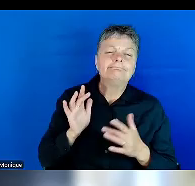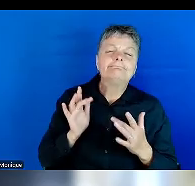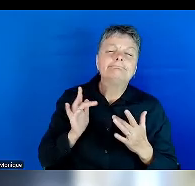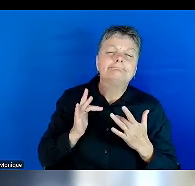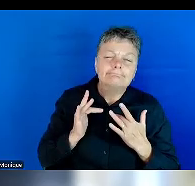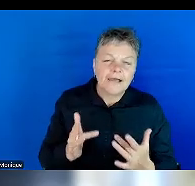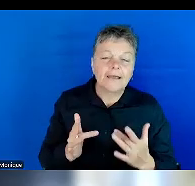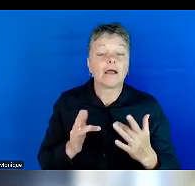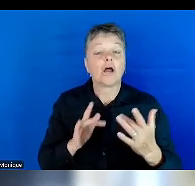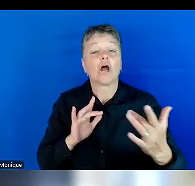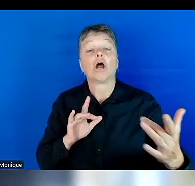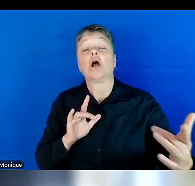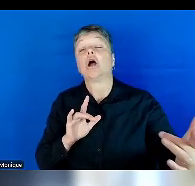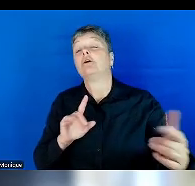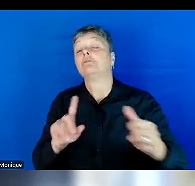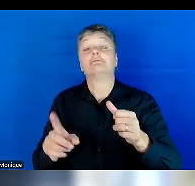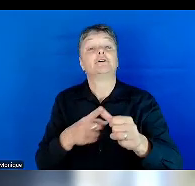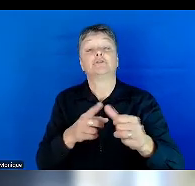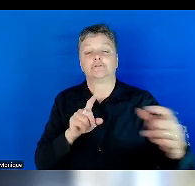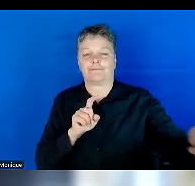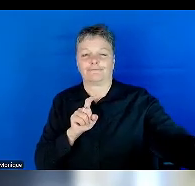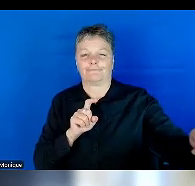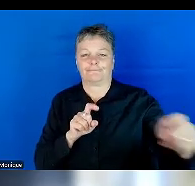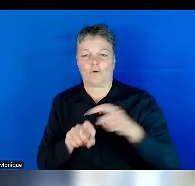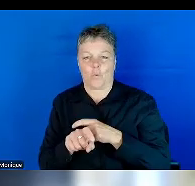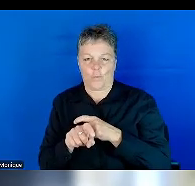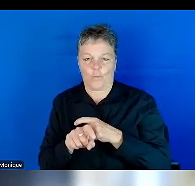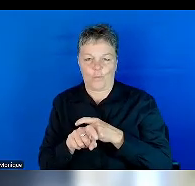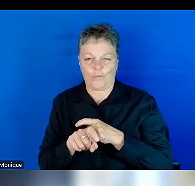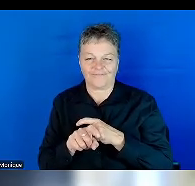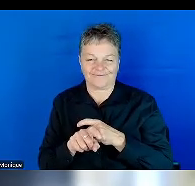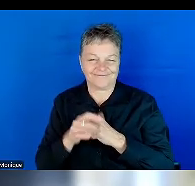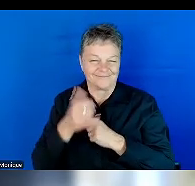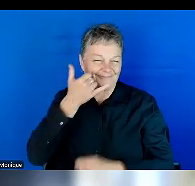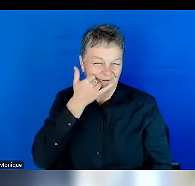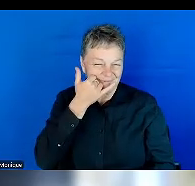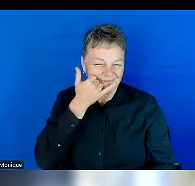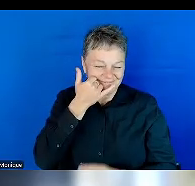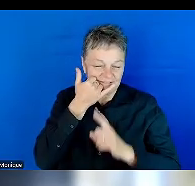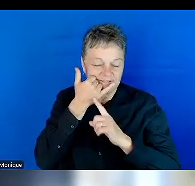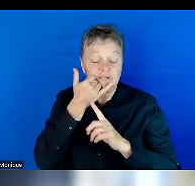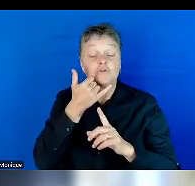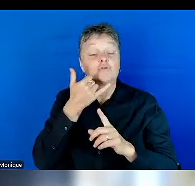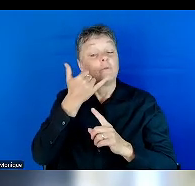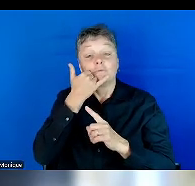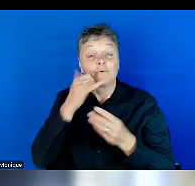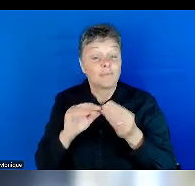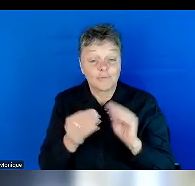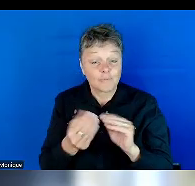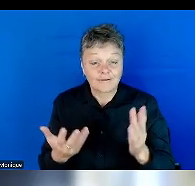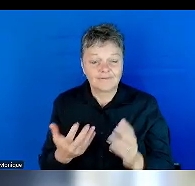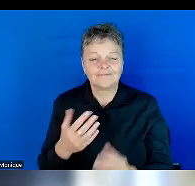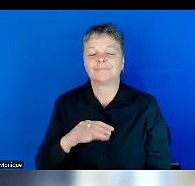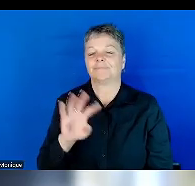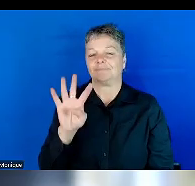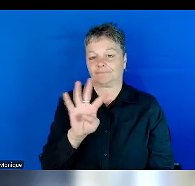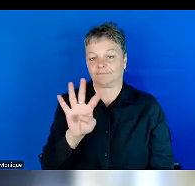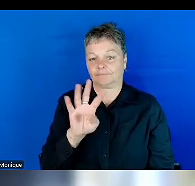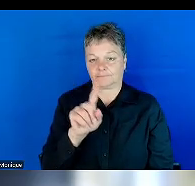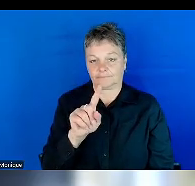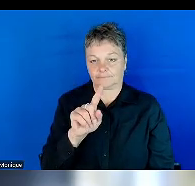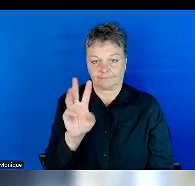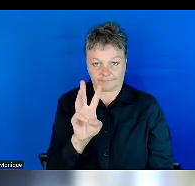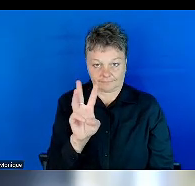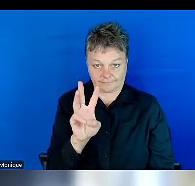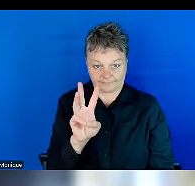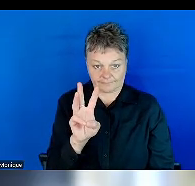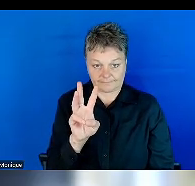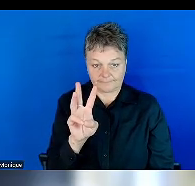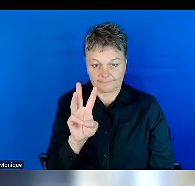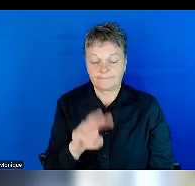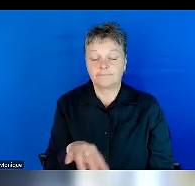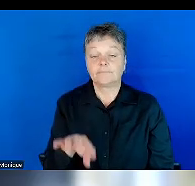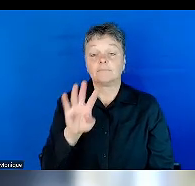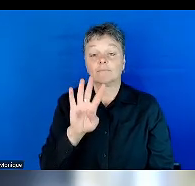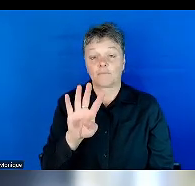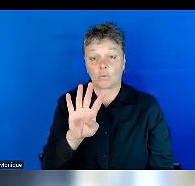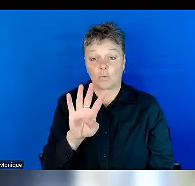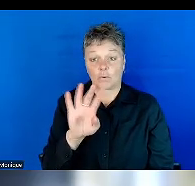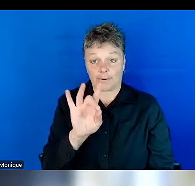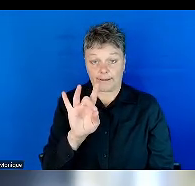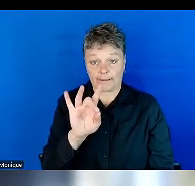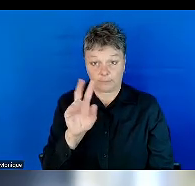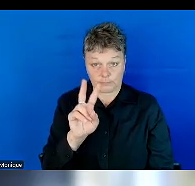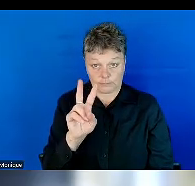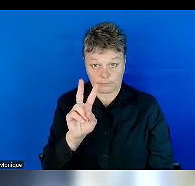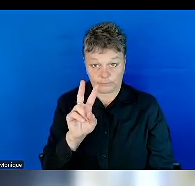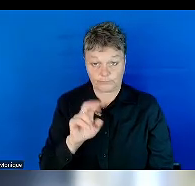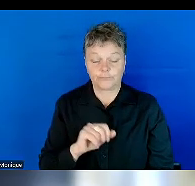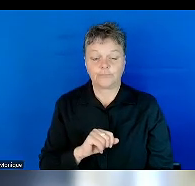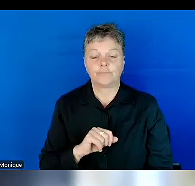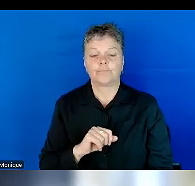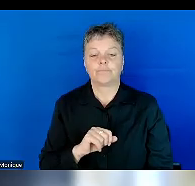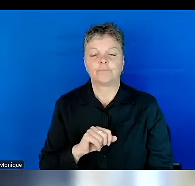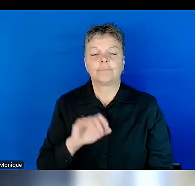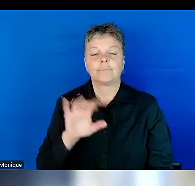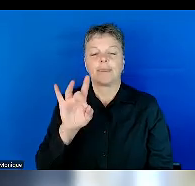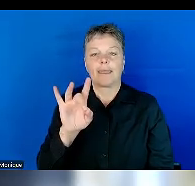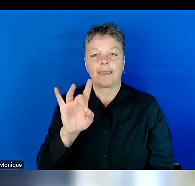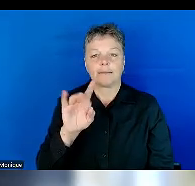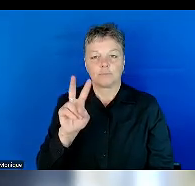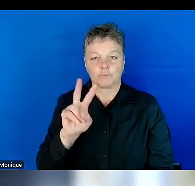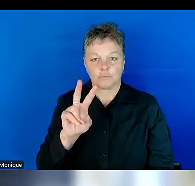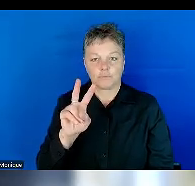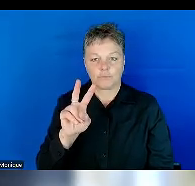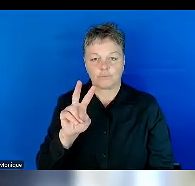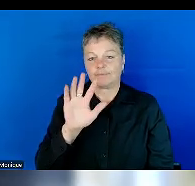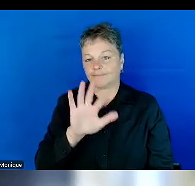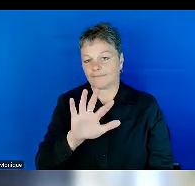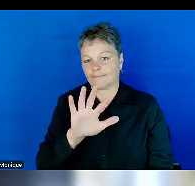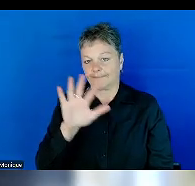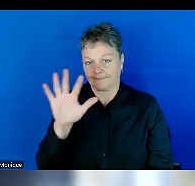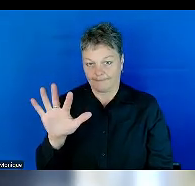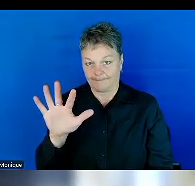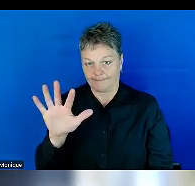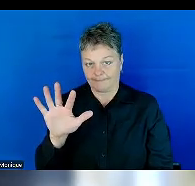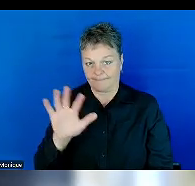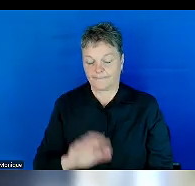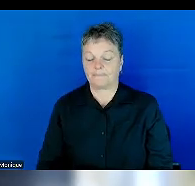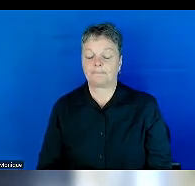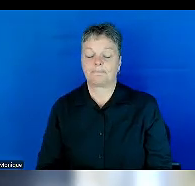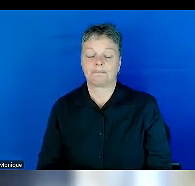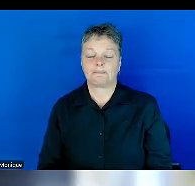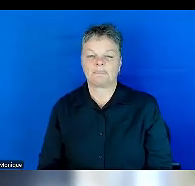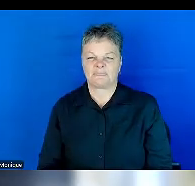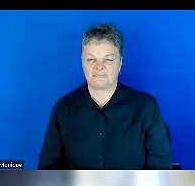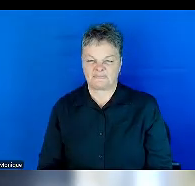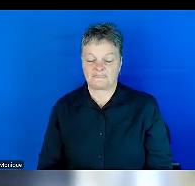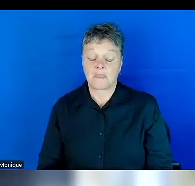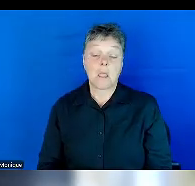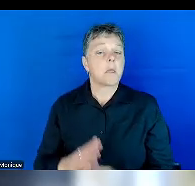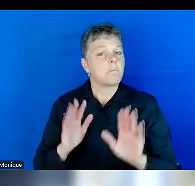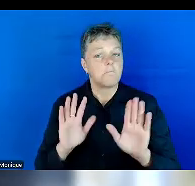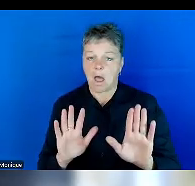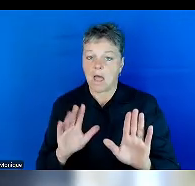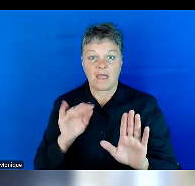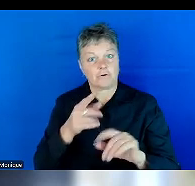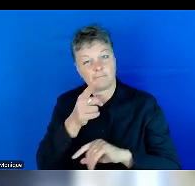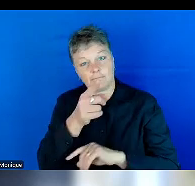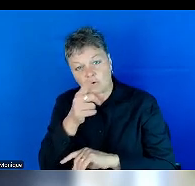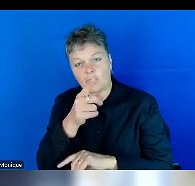phone. Um so our phone number is 416 482 8255. And we also have a toll free phone number